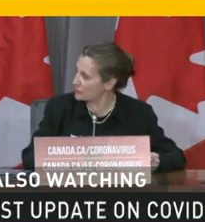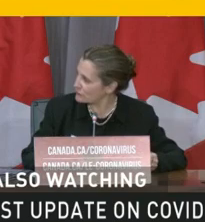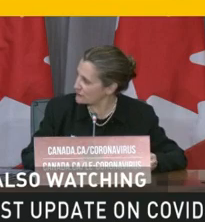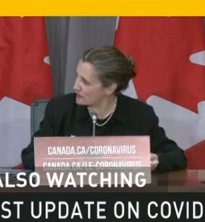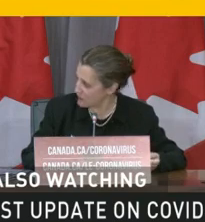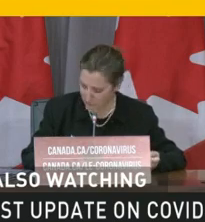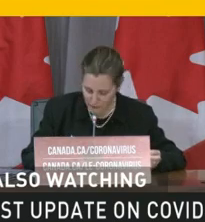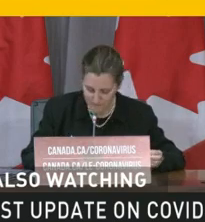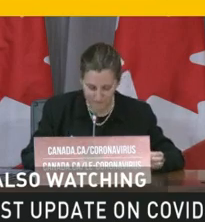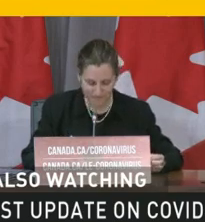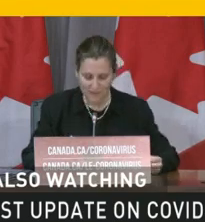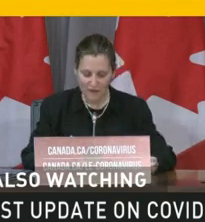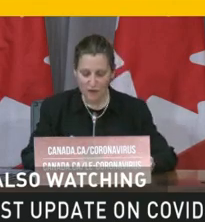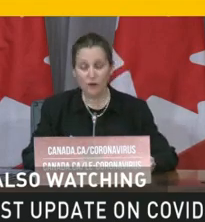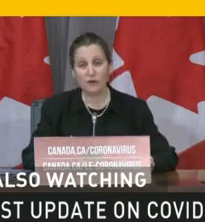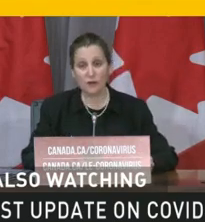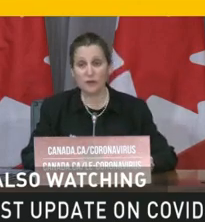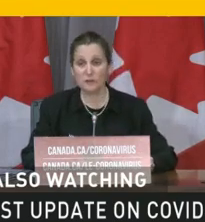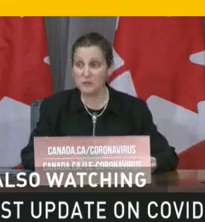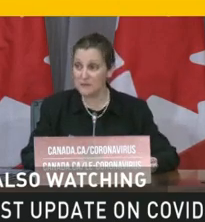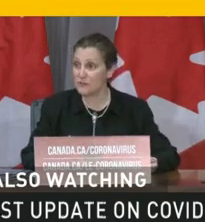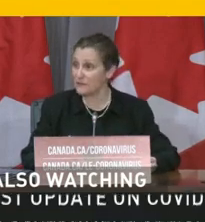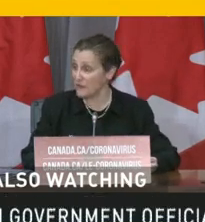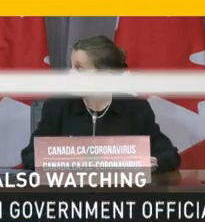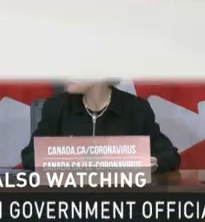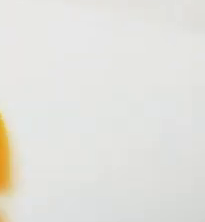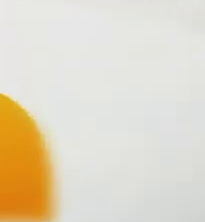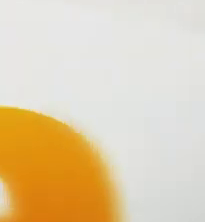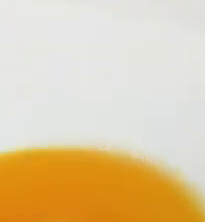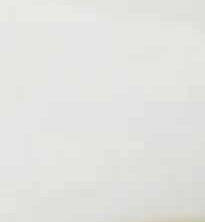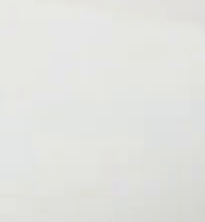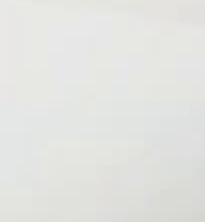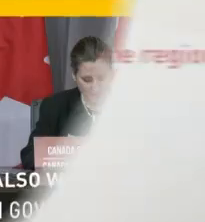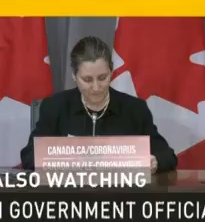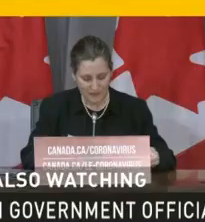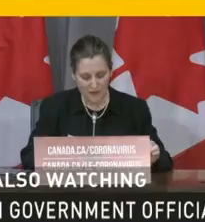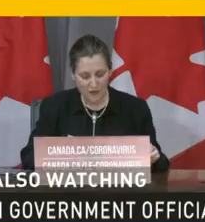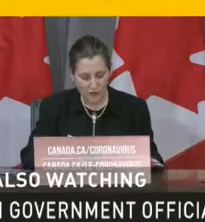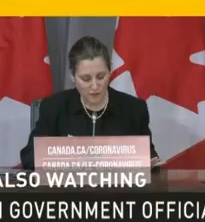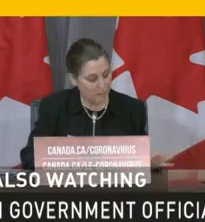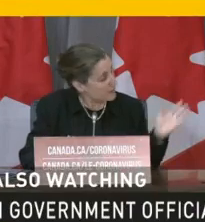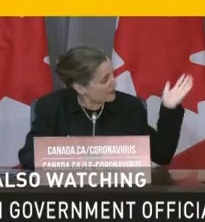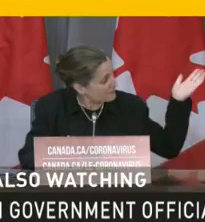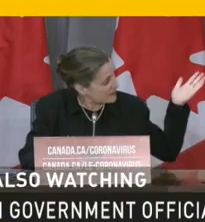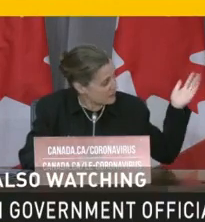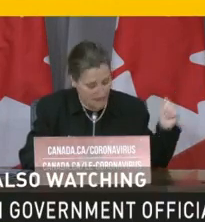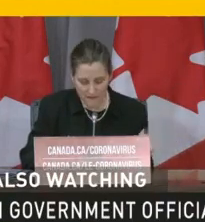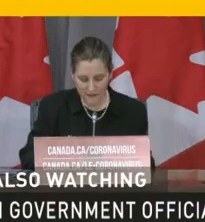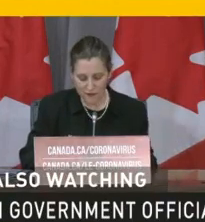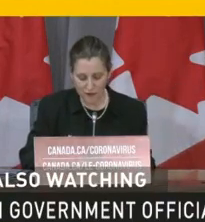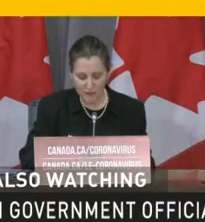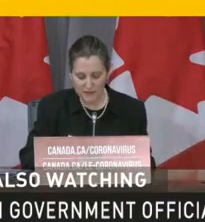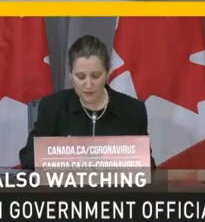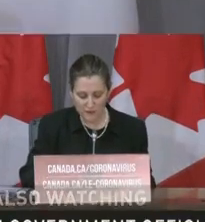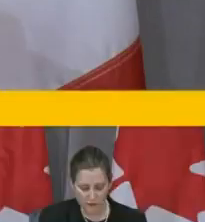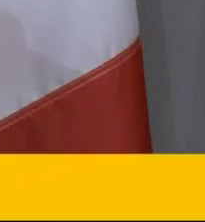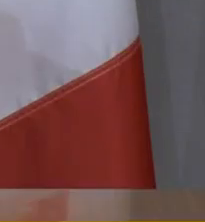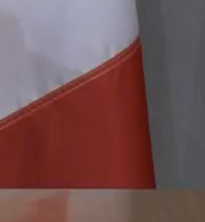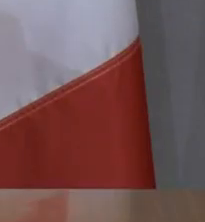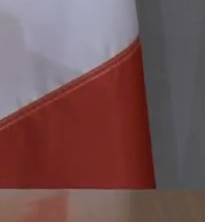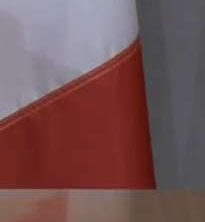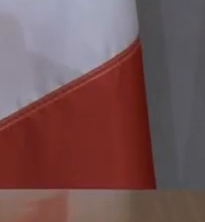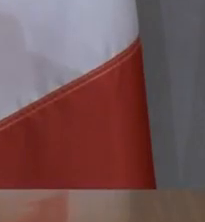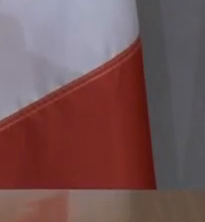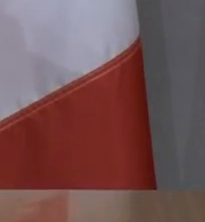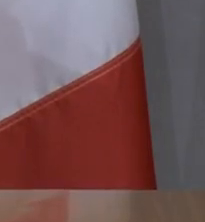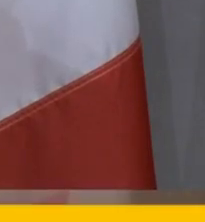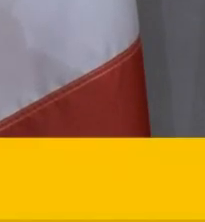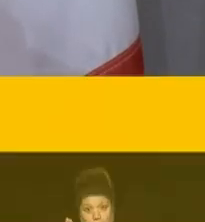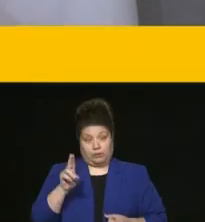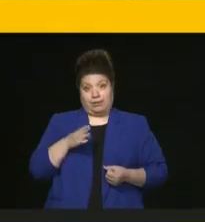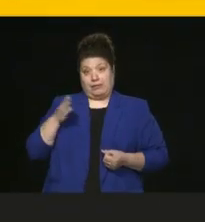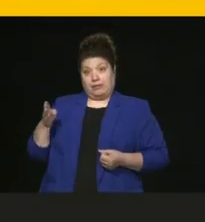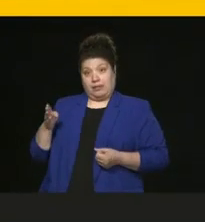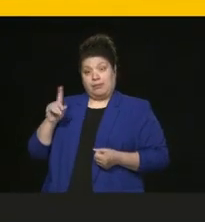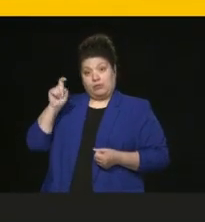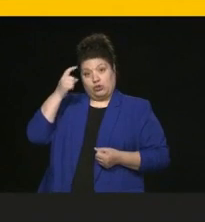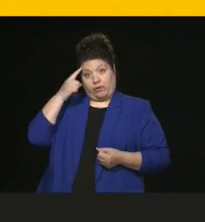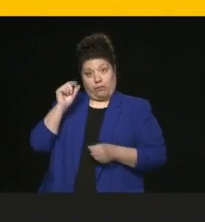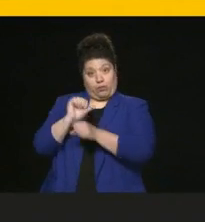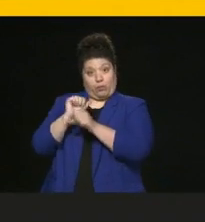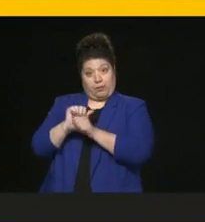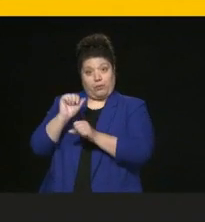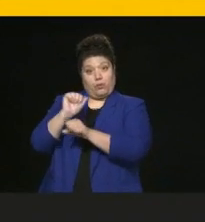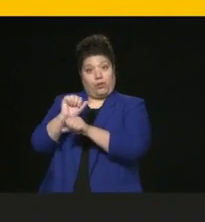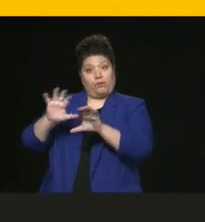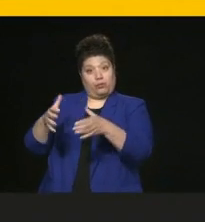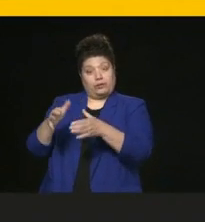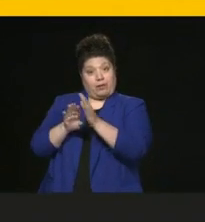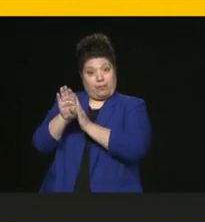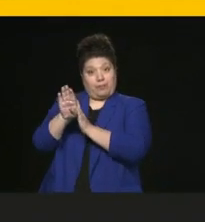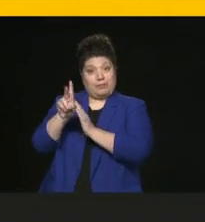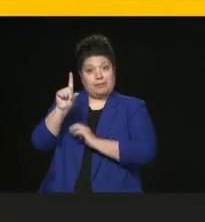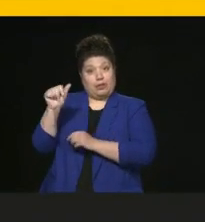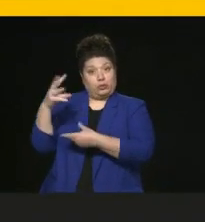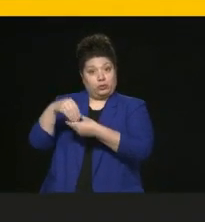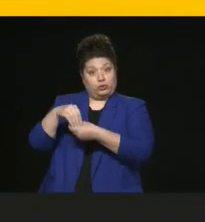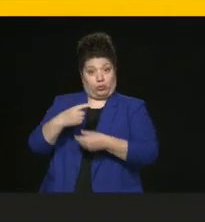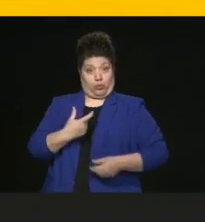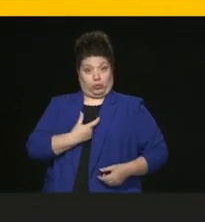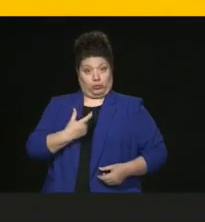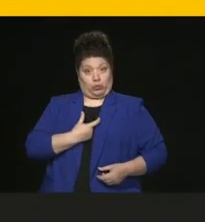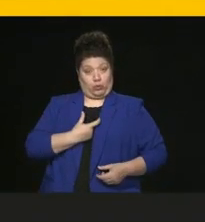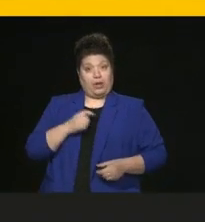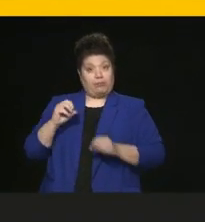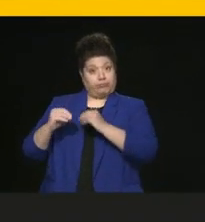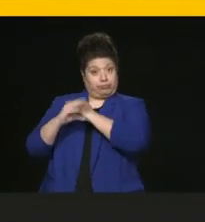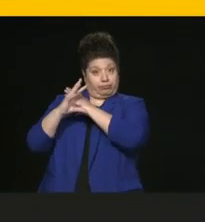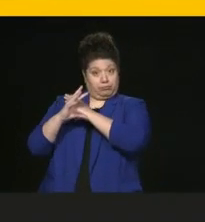AND GOOD LUCK WITH IT AND STAY